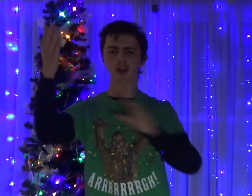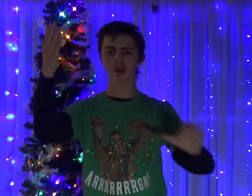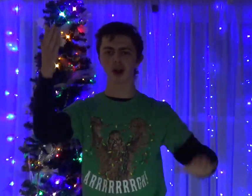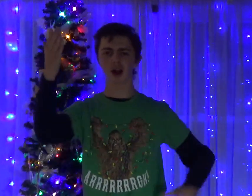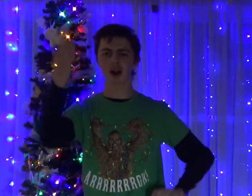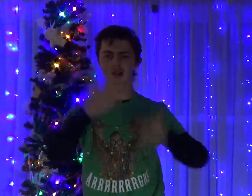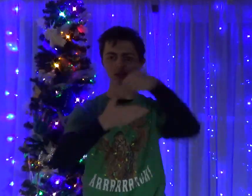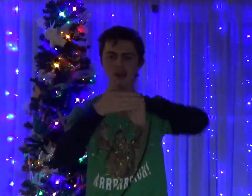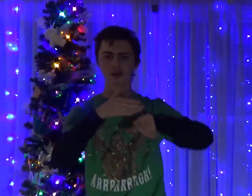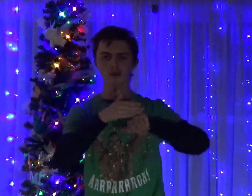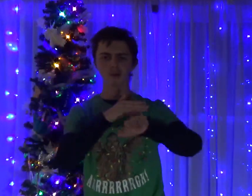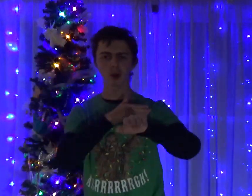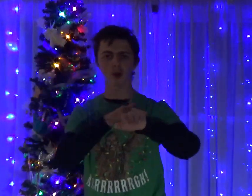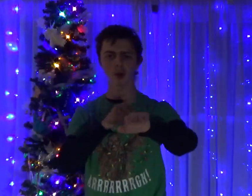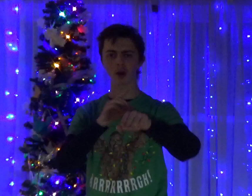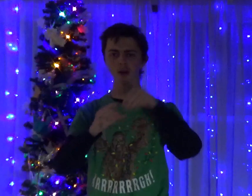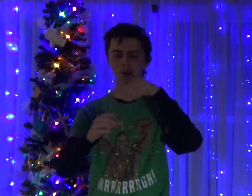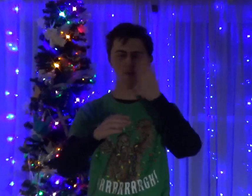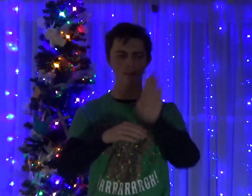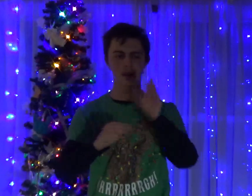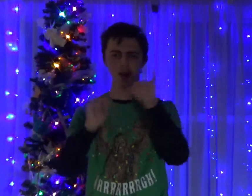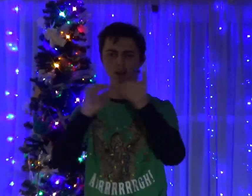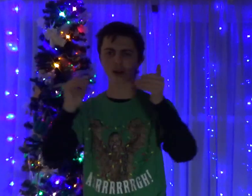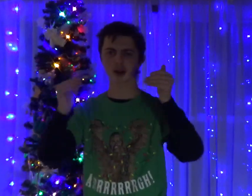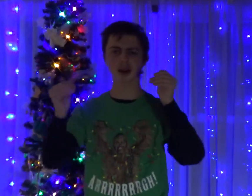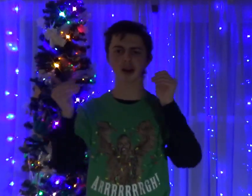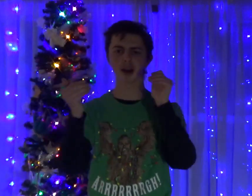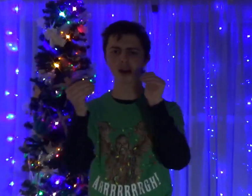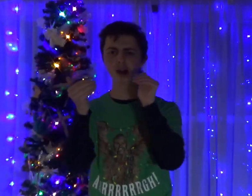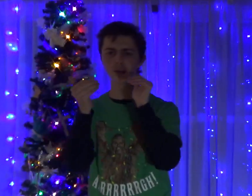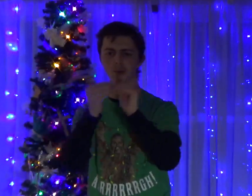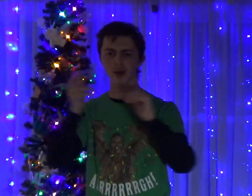Christ is born in Bethlehem